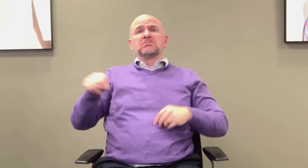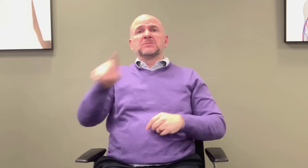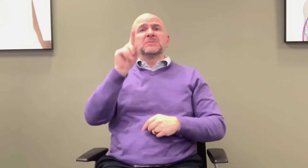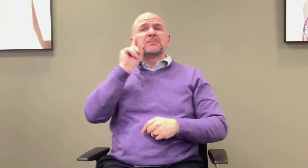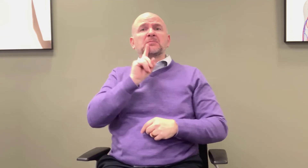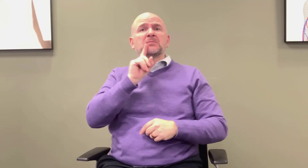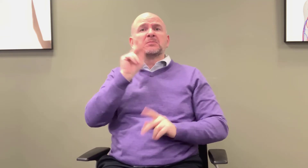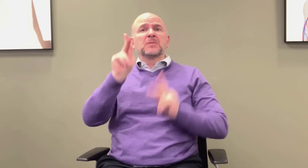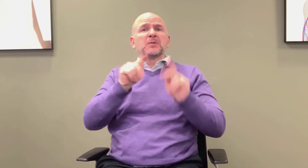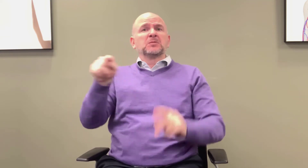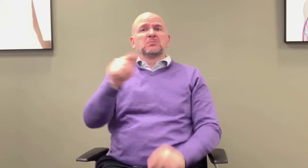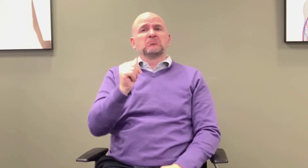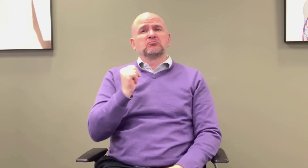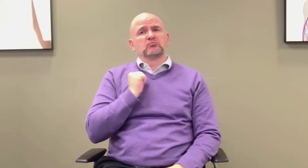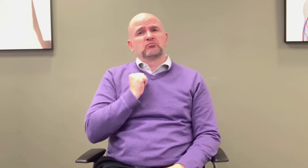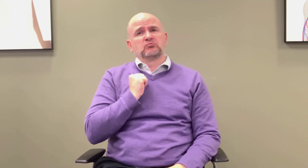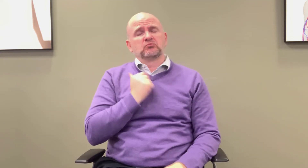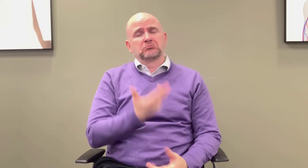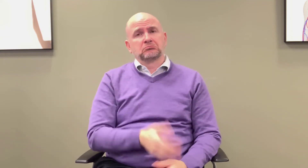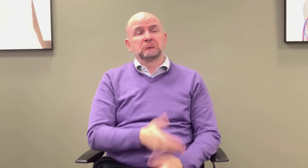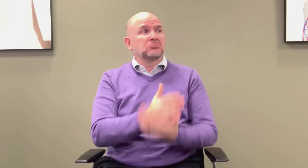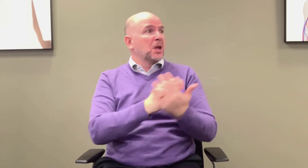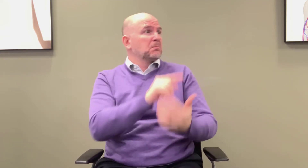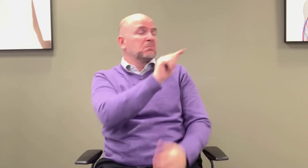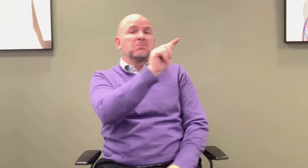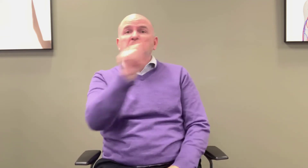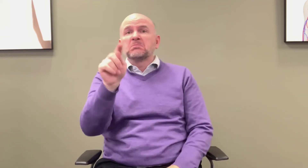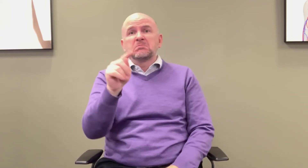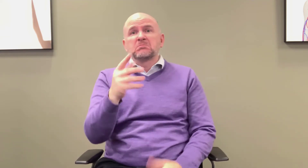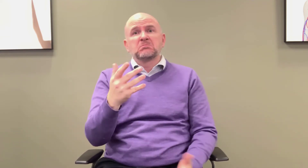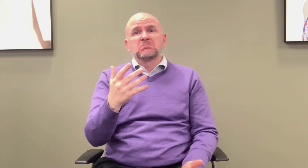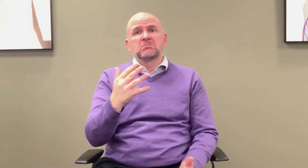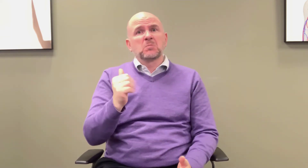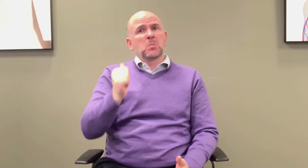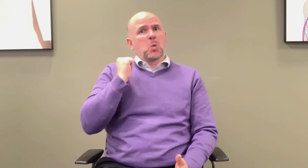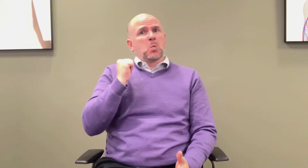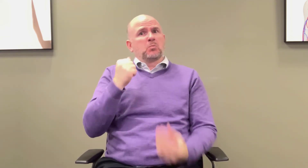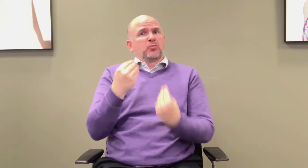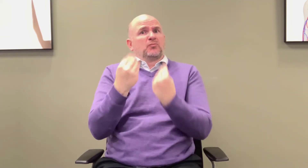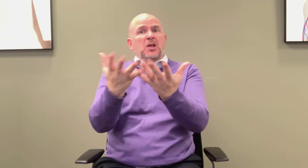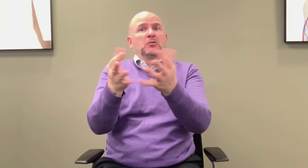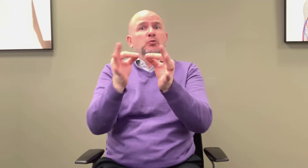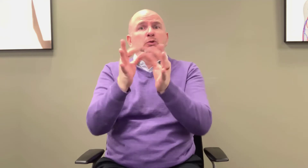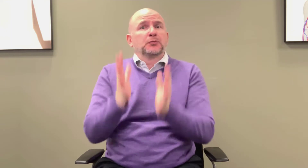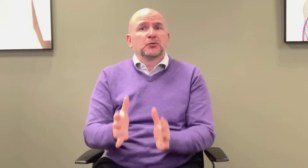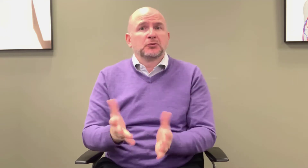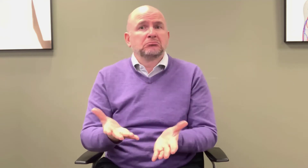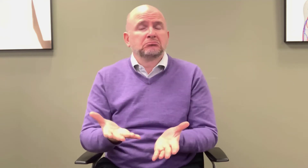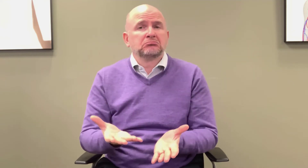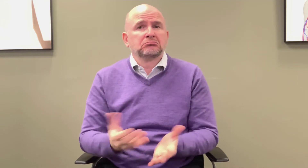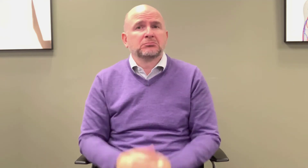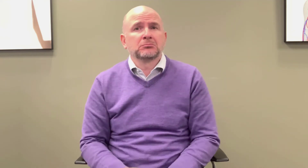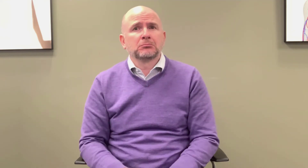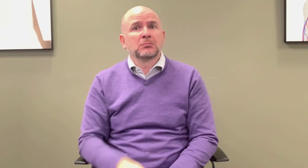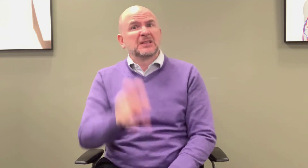access to an interpreter, even when a request is made. Requests are often made